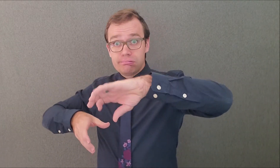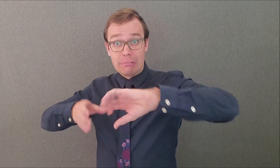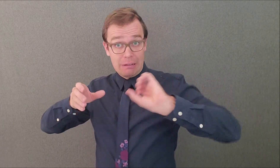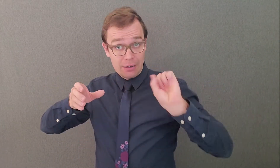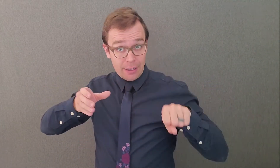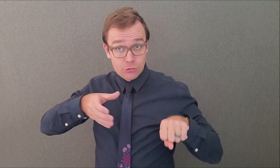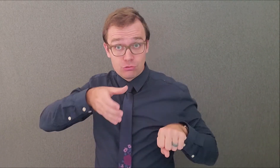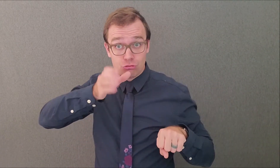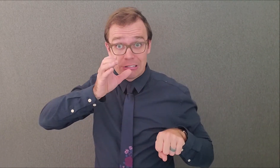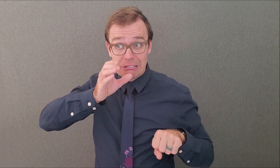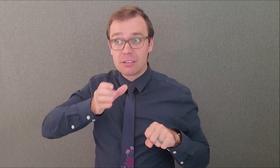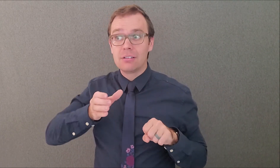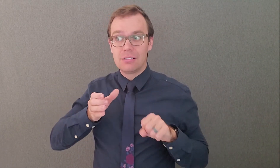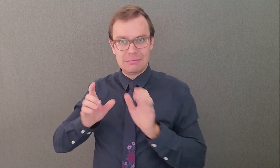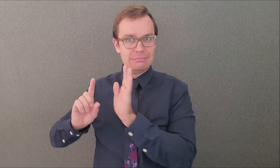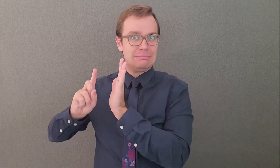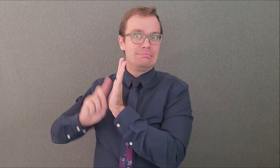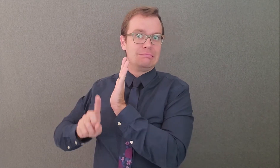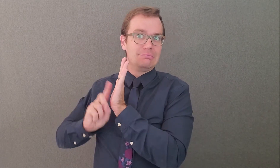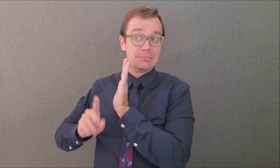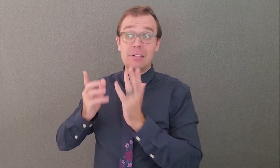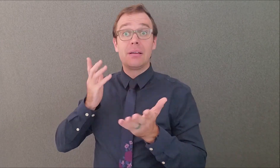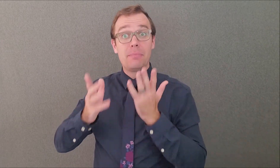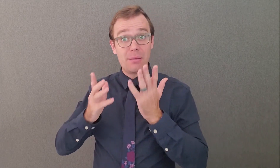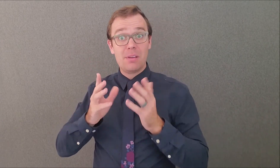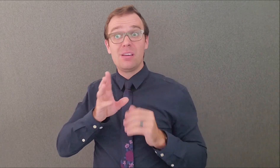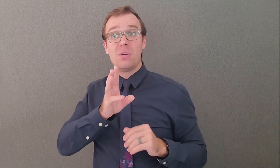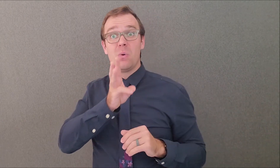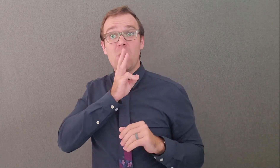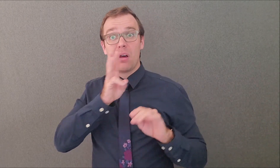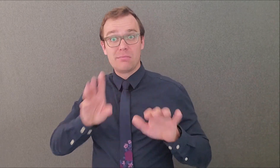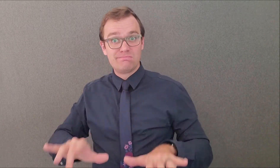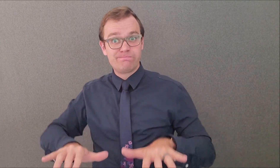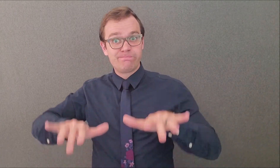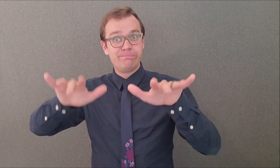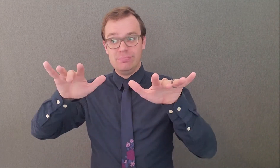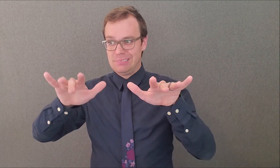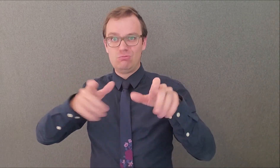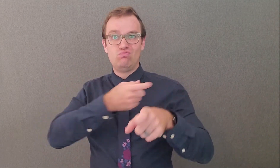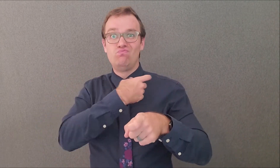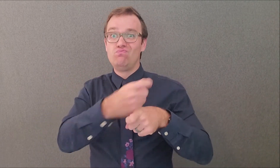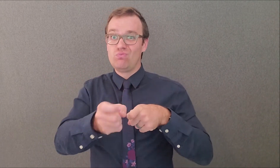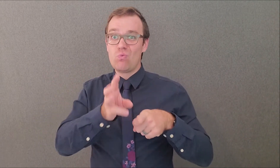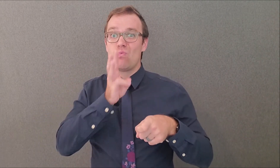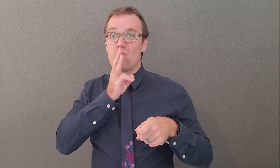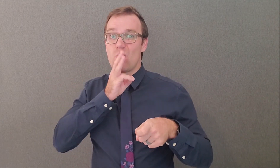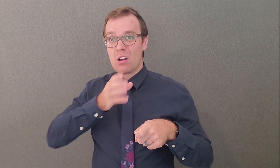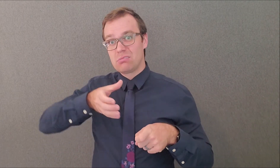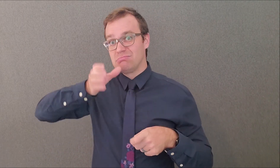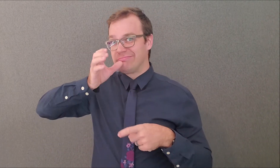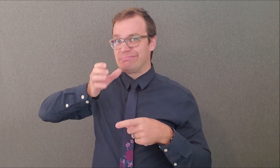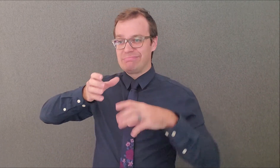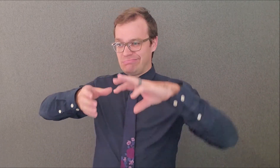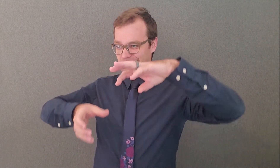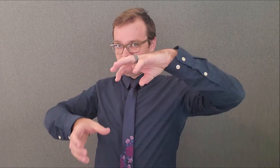water supply has been contaminated by the floodwaters. Remember to carry bottled drinking water